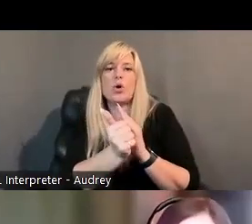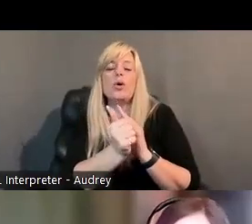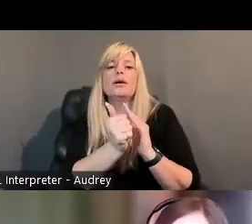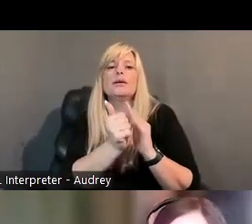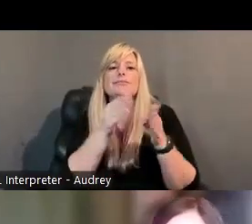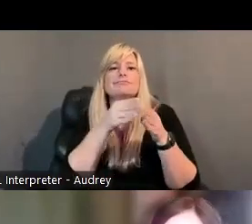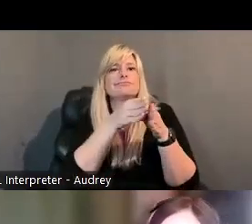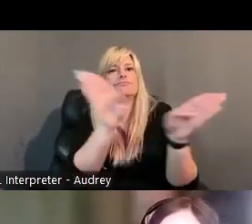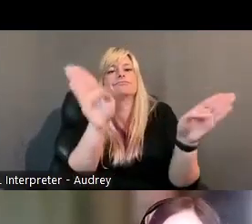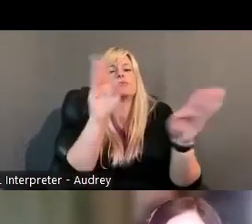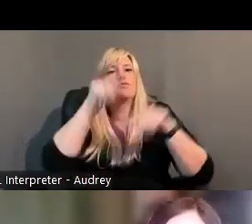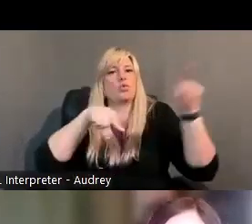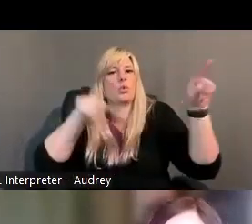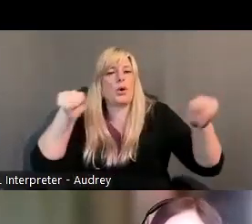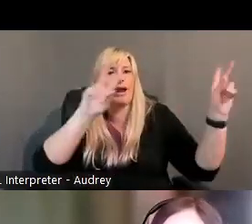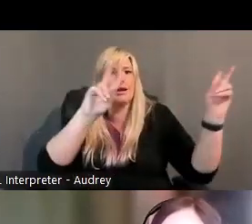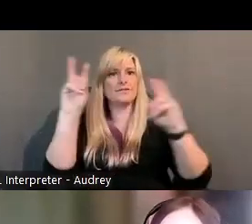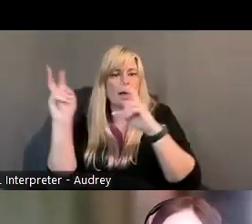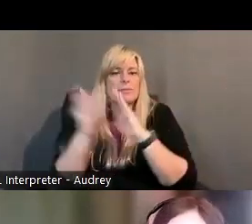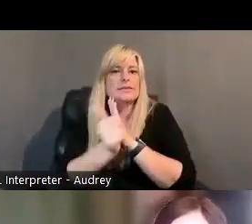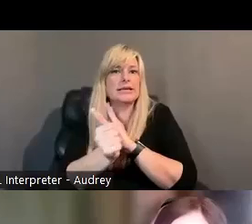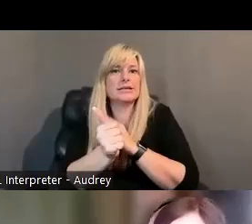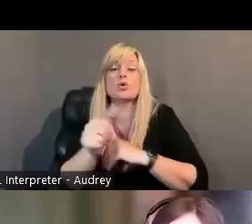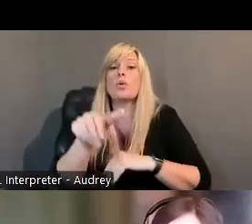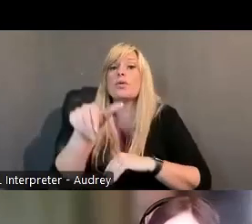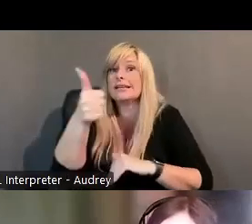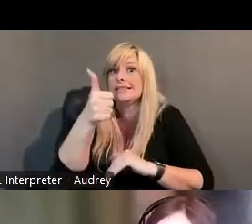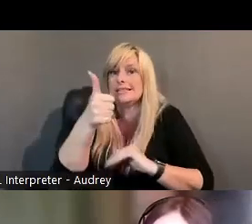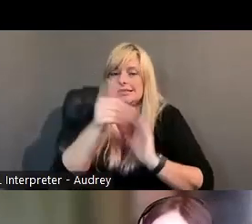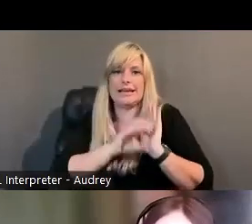skills. It follows these 10 main characters, all autistic young adults with diverse needs,